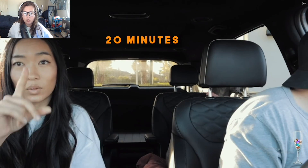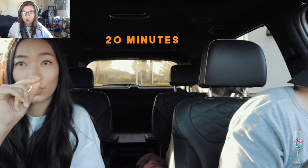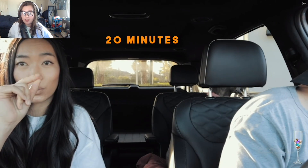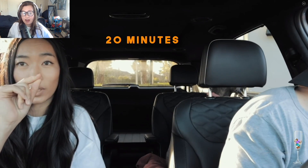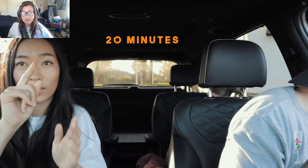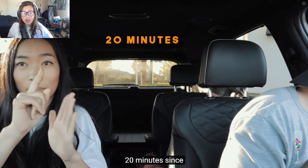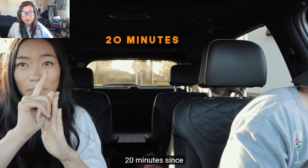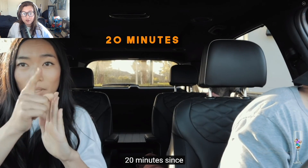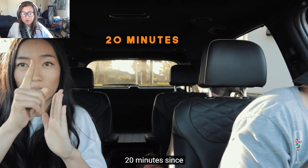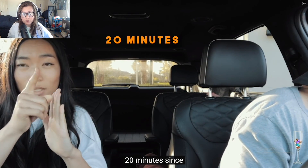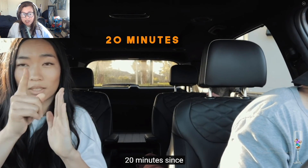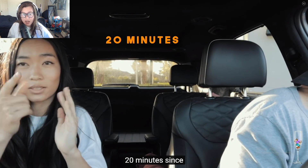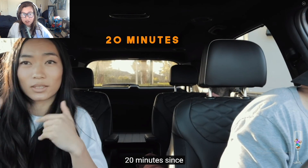Oh, they haven't gotten their food yet?!